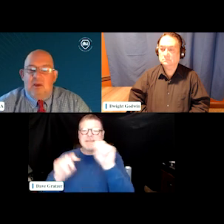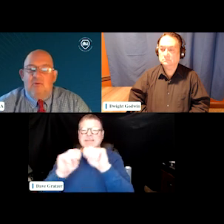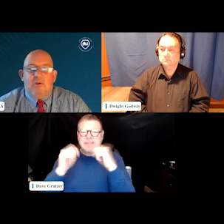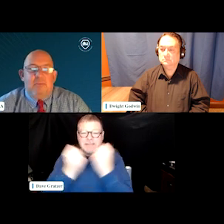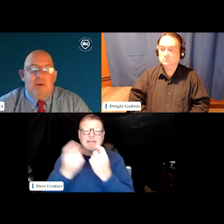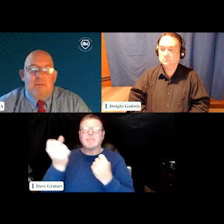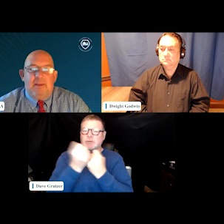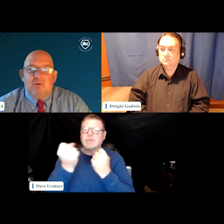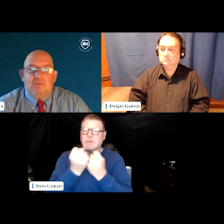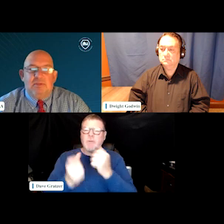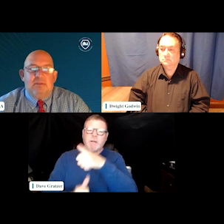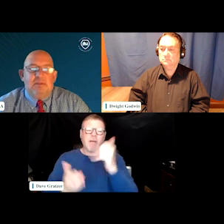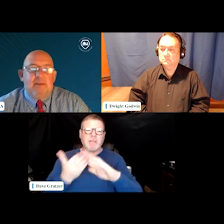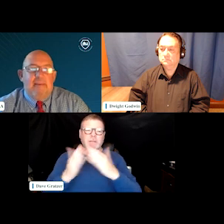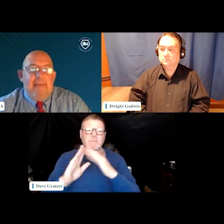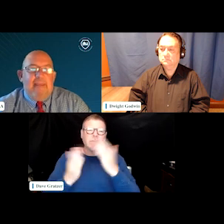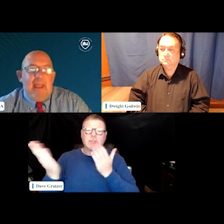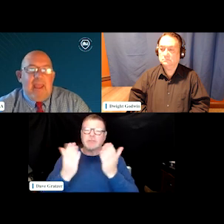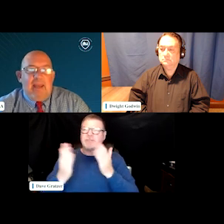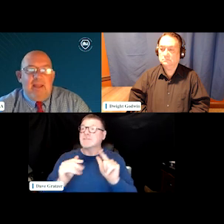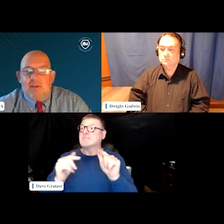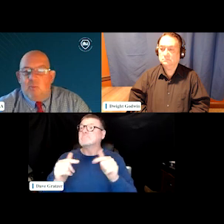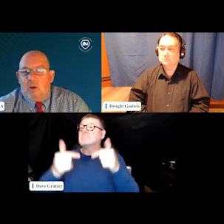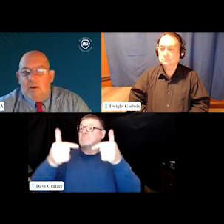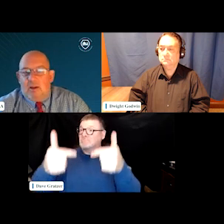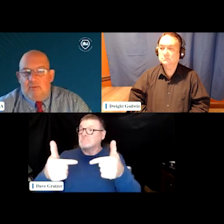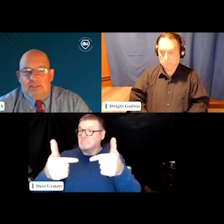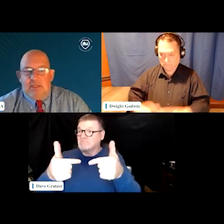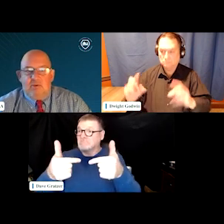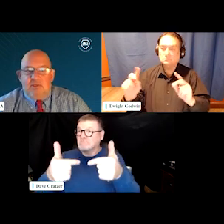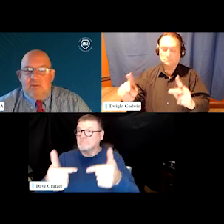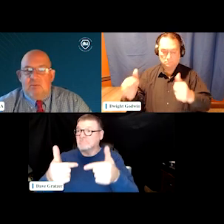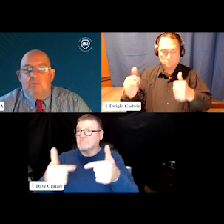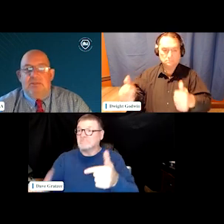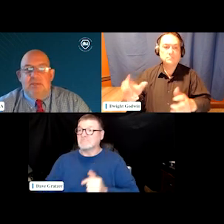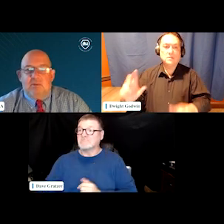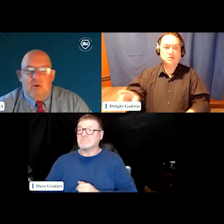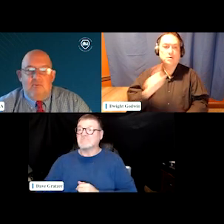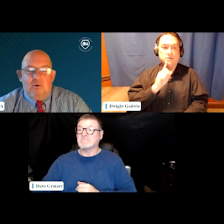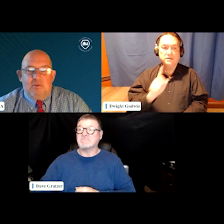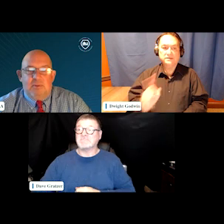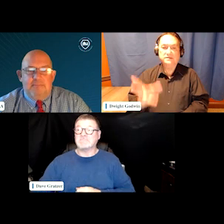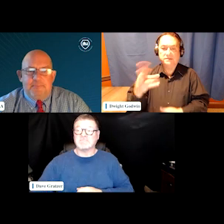and other community-based services. And Intercept 1, this is the intercept that represents law enforcement.